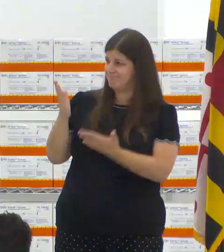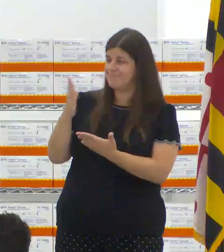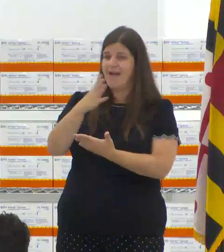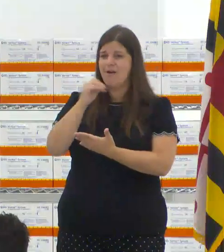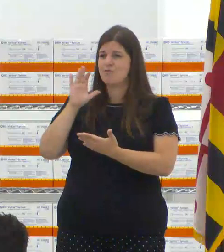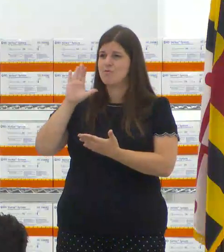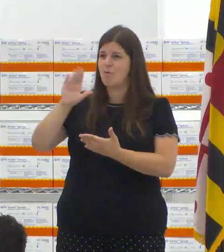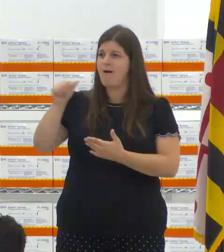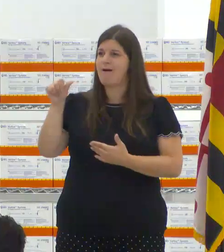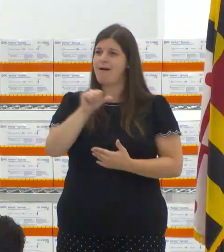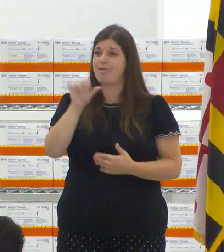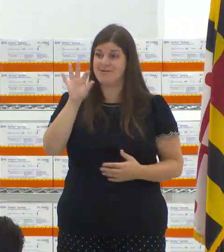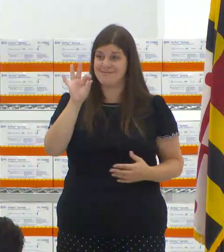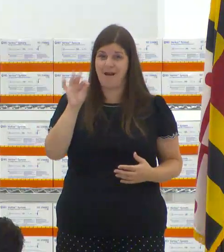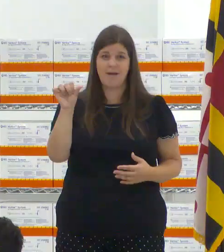And neither is it possible for America to tolerate the